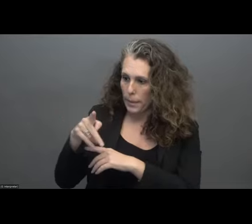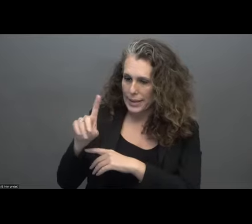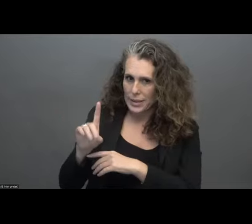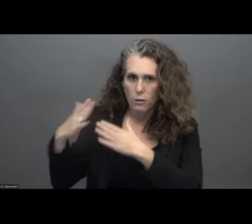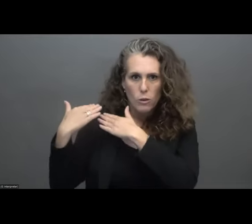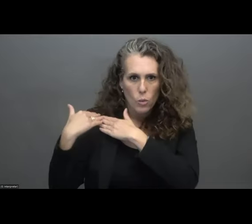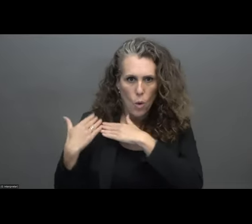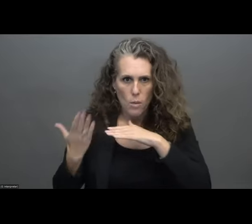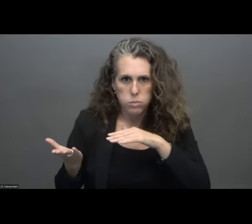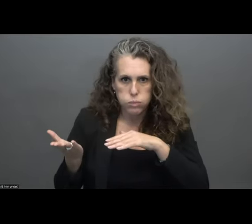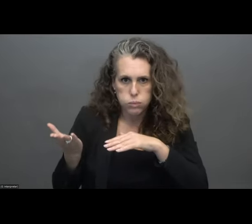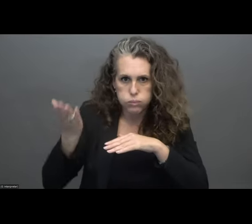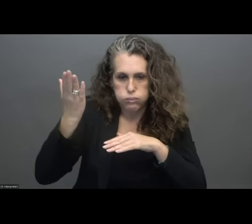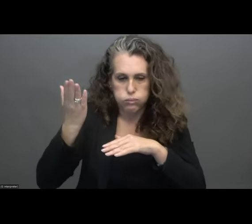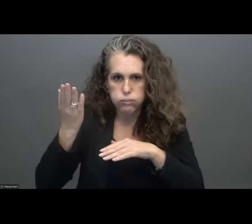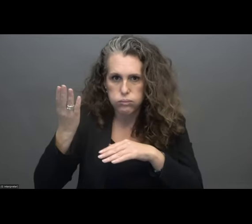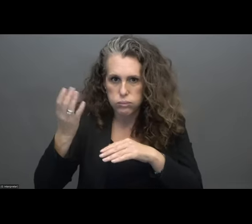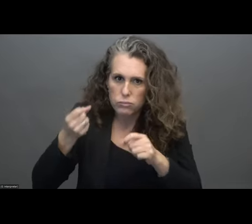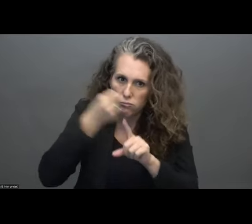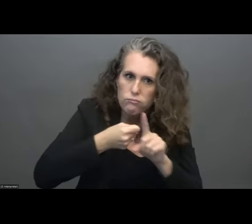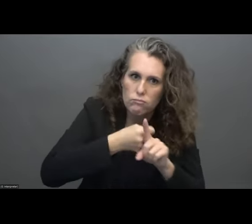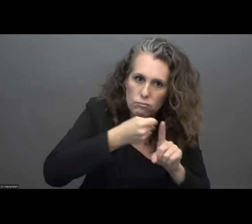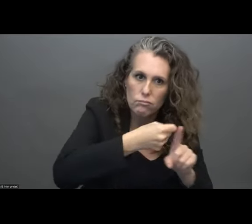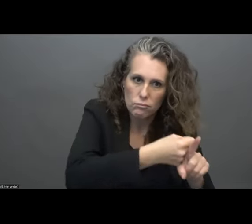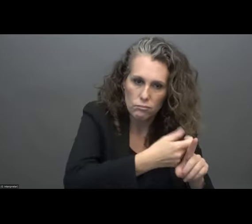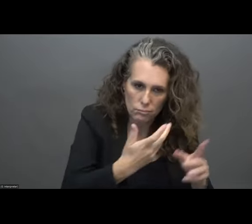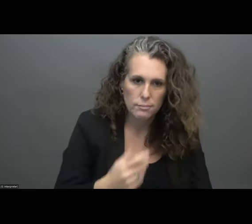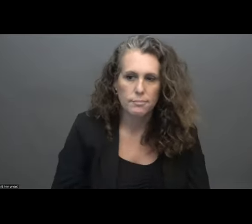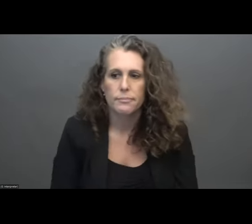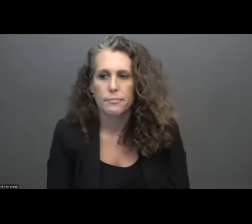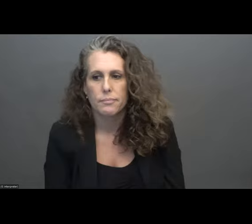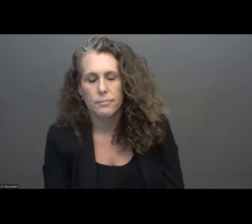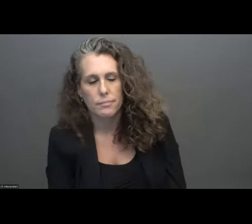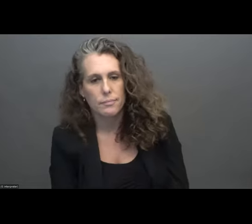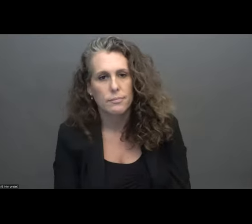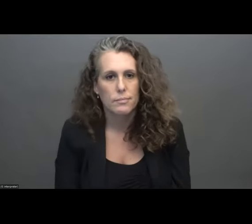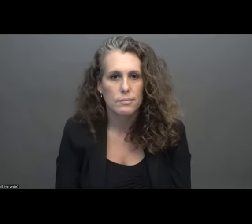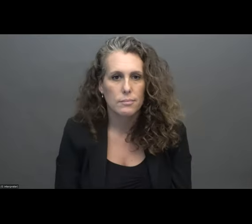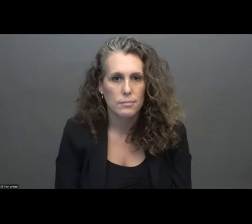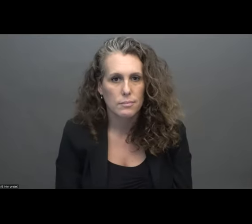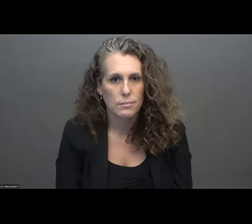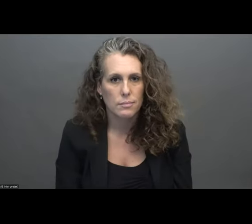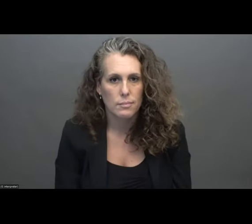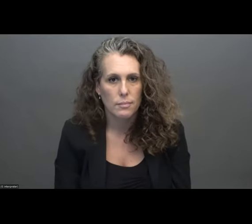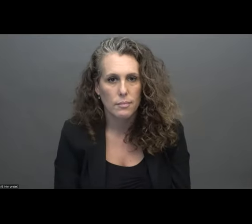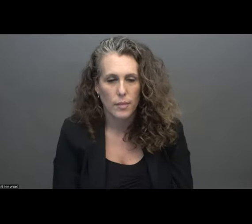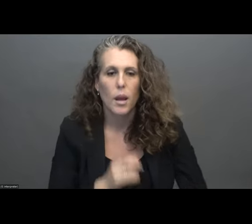market as capacity builders of employers, disability, confident, they have